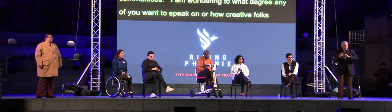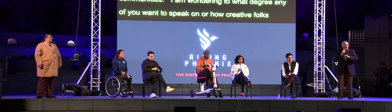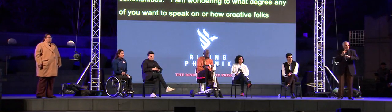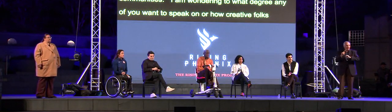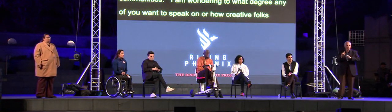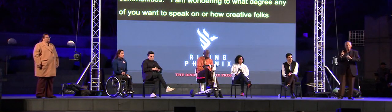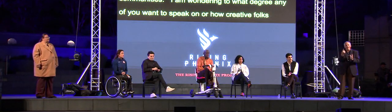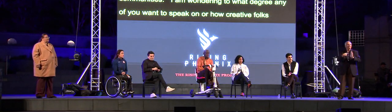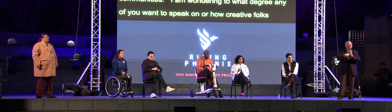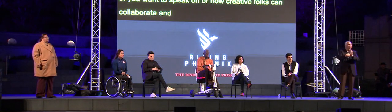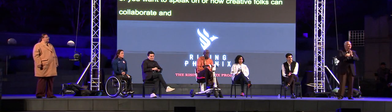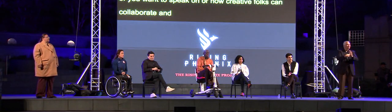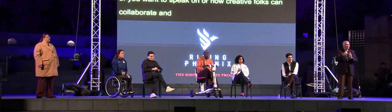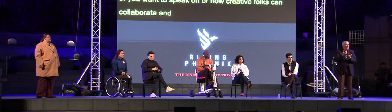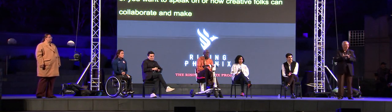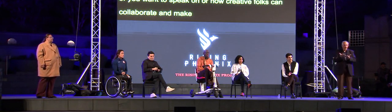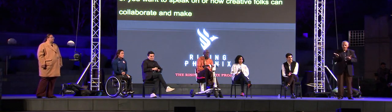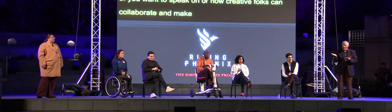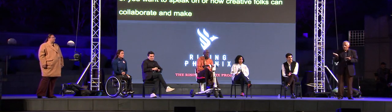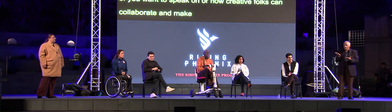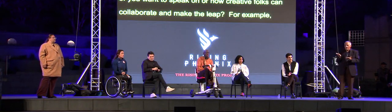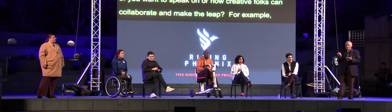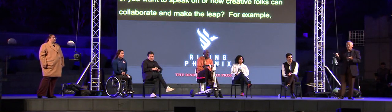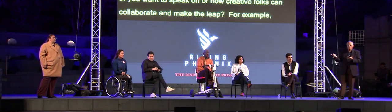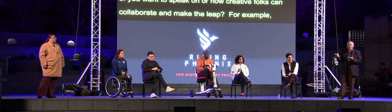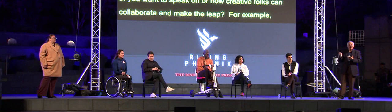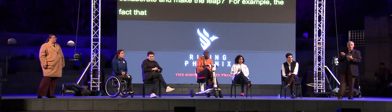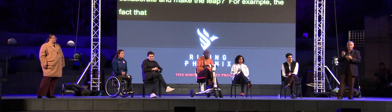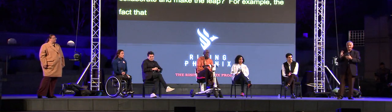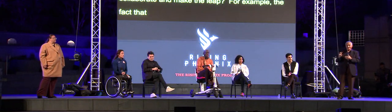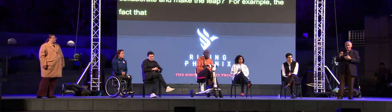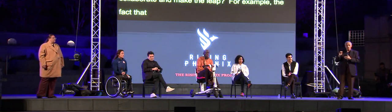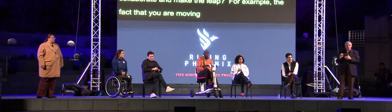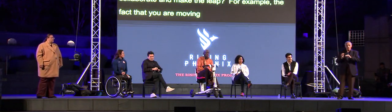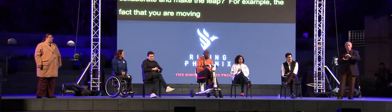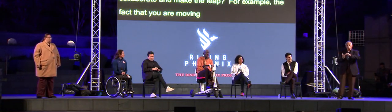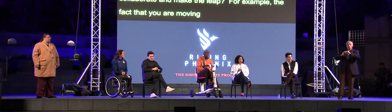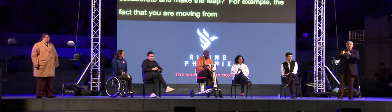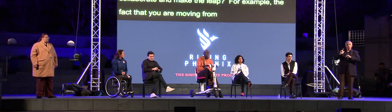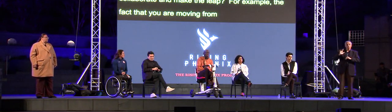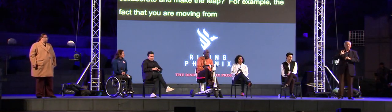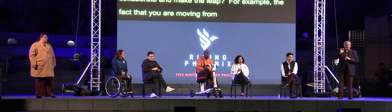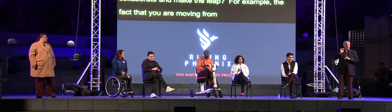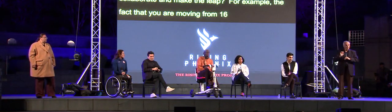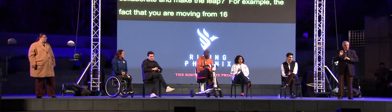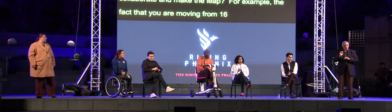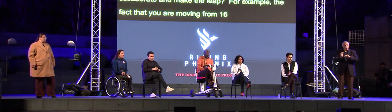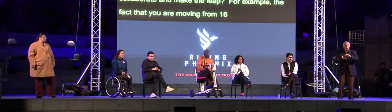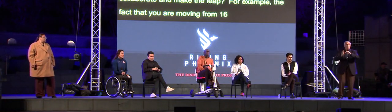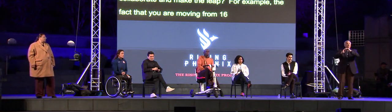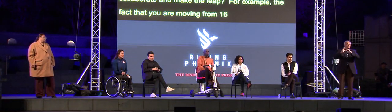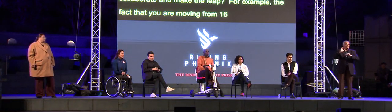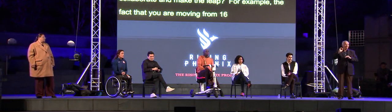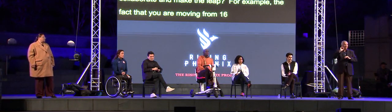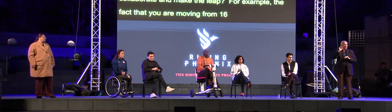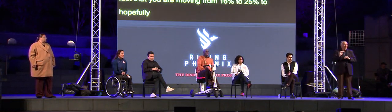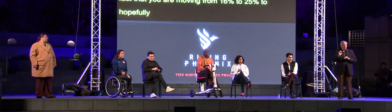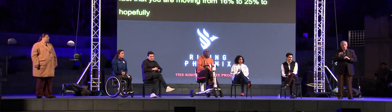For example, the fact that you are moving from 16% to 25% to hopefully 50% disabled creatives involved